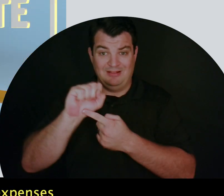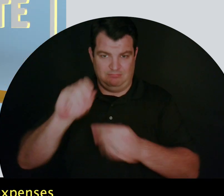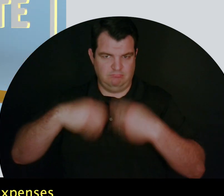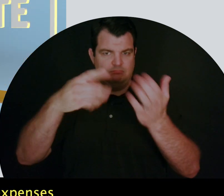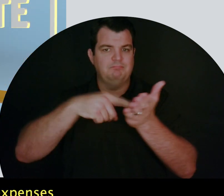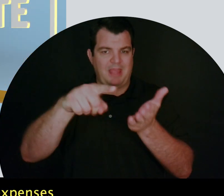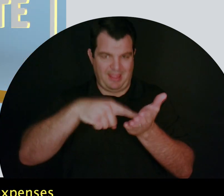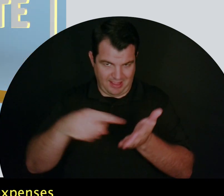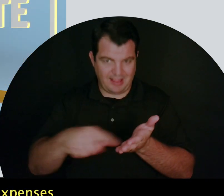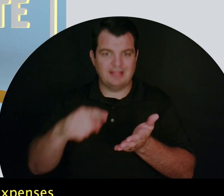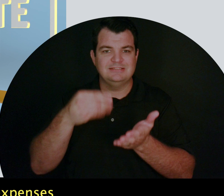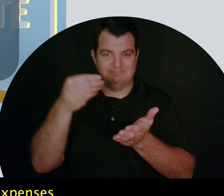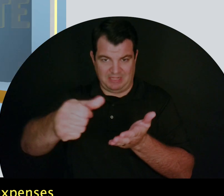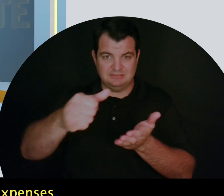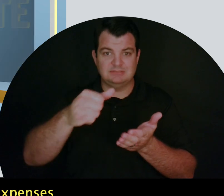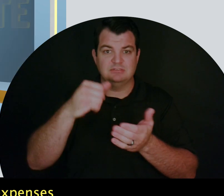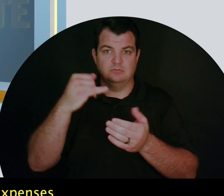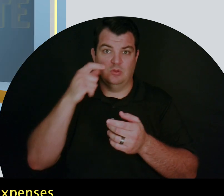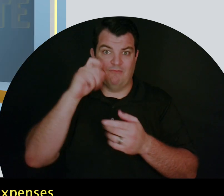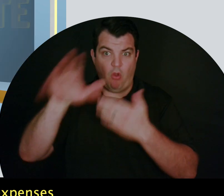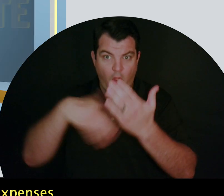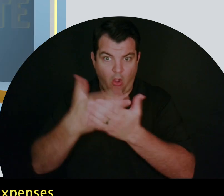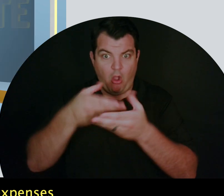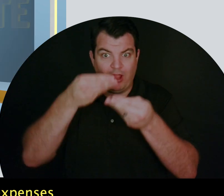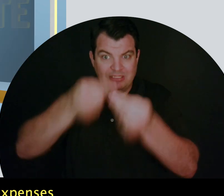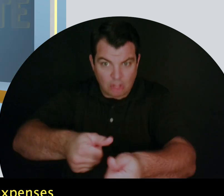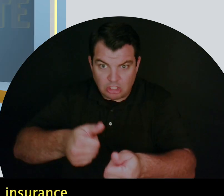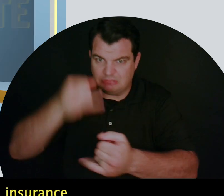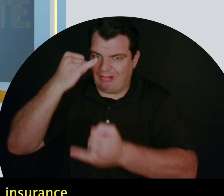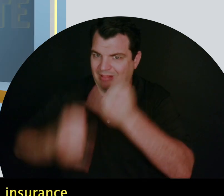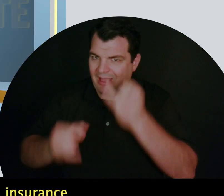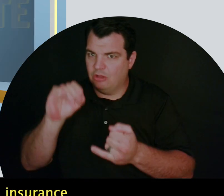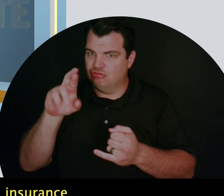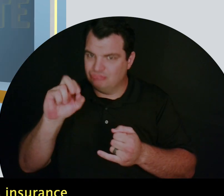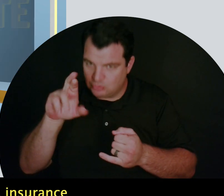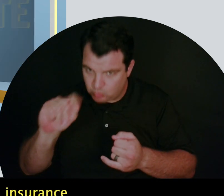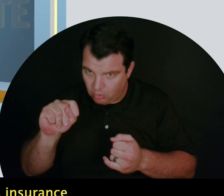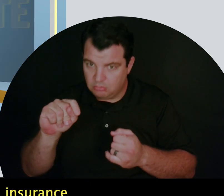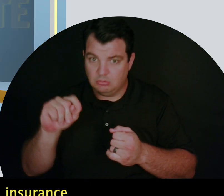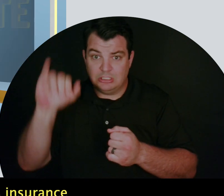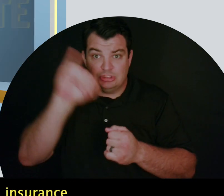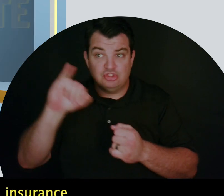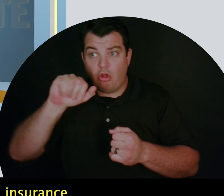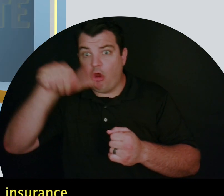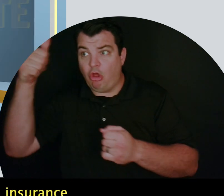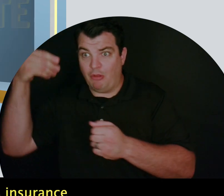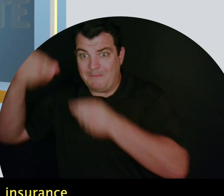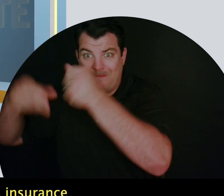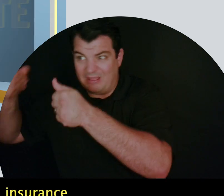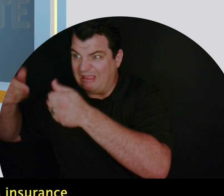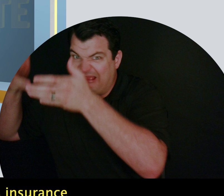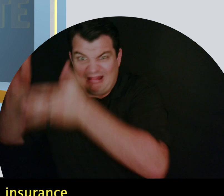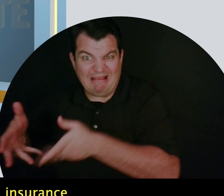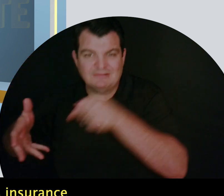OVS may pay these expenses when all other means of payment are exhausted, such as insurance or other benefit programs.